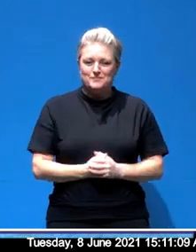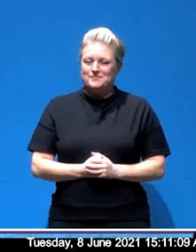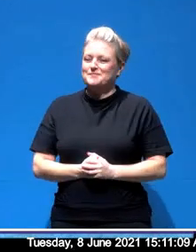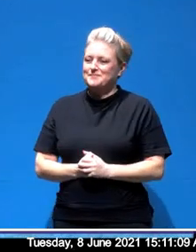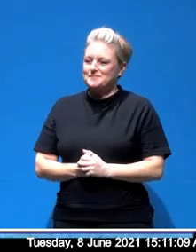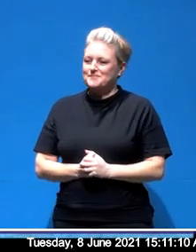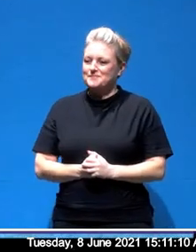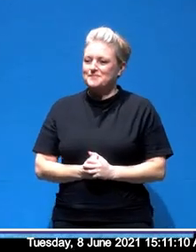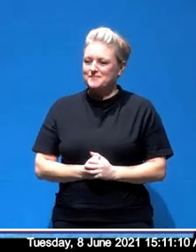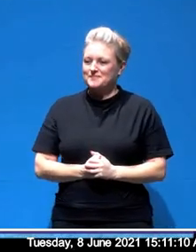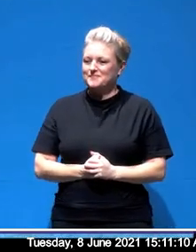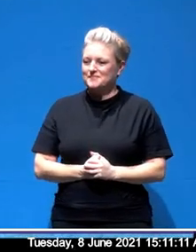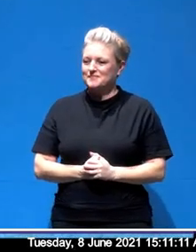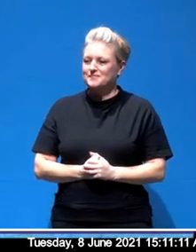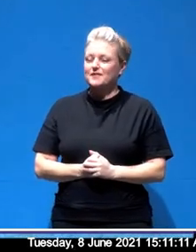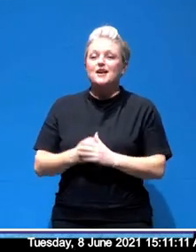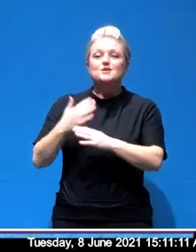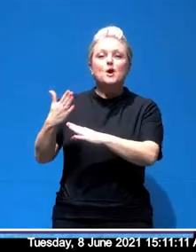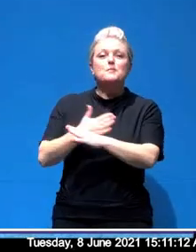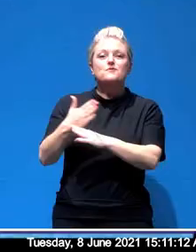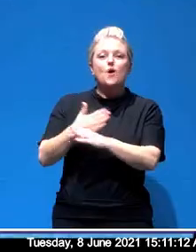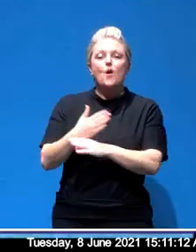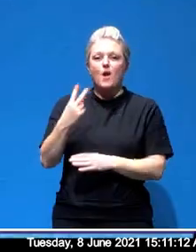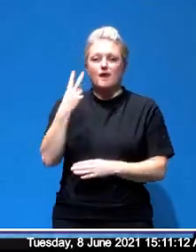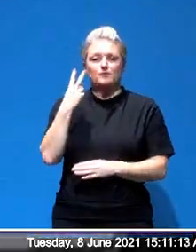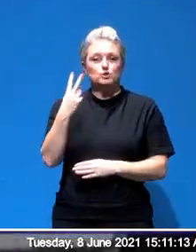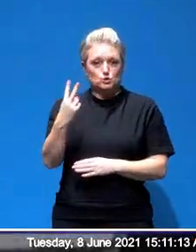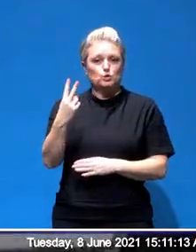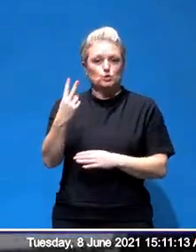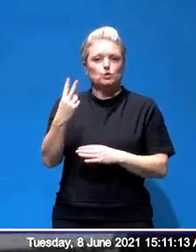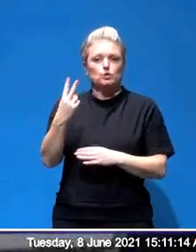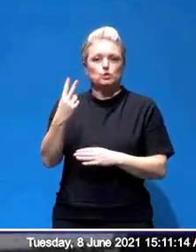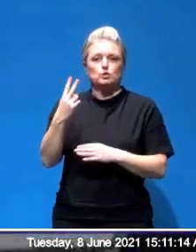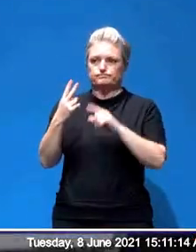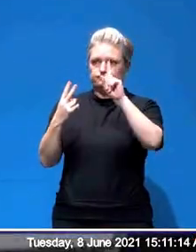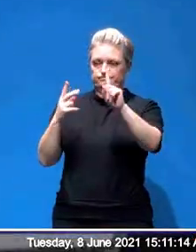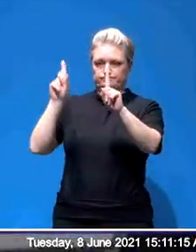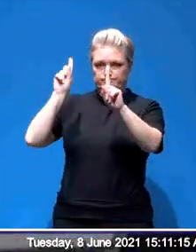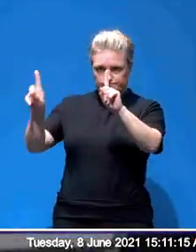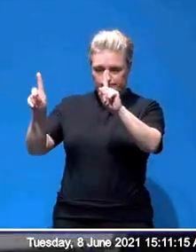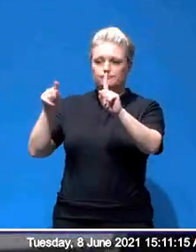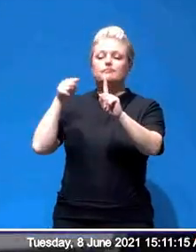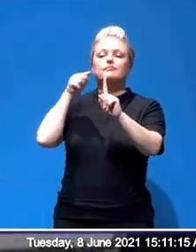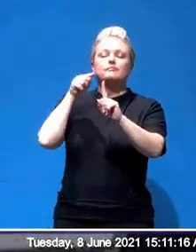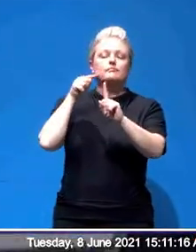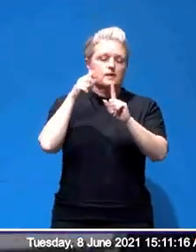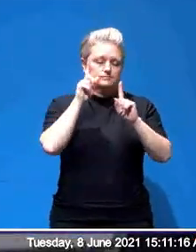So before that, there were two directorates. One was responsible for the community group homes, as I have described, and